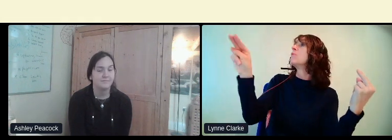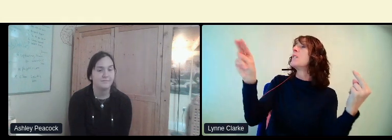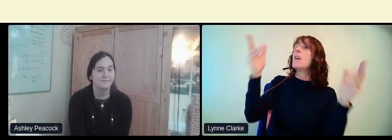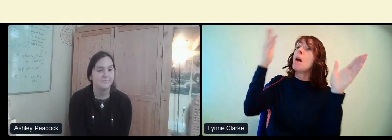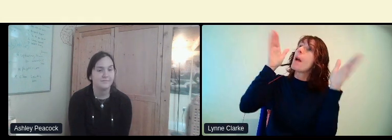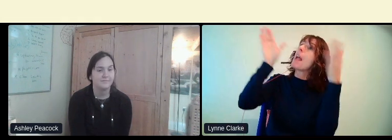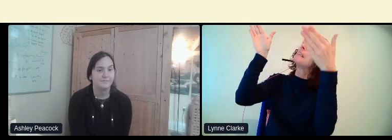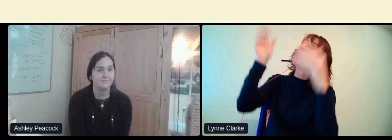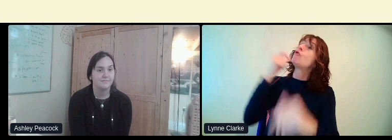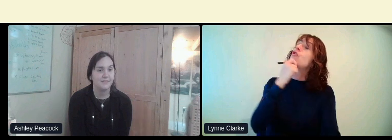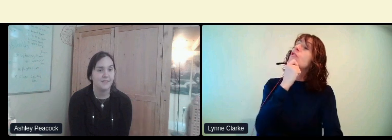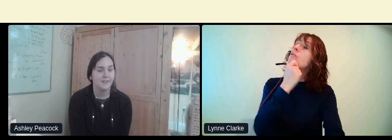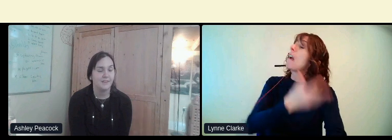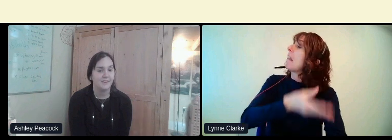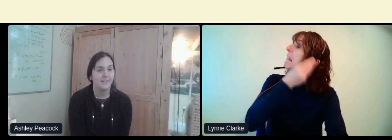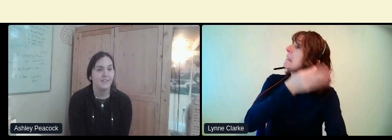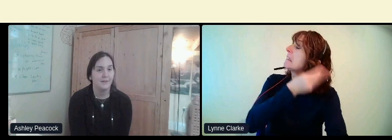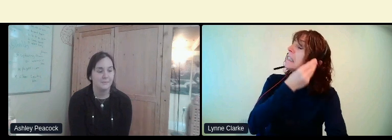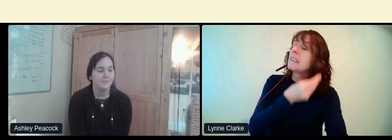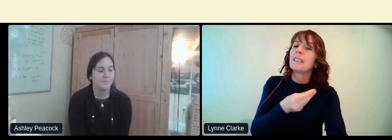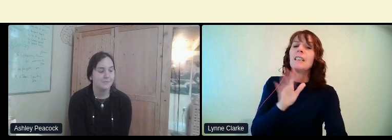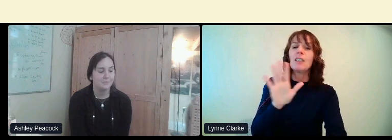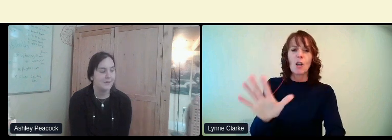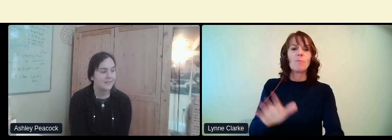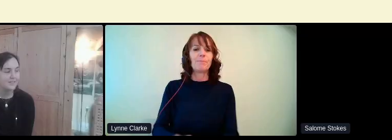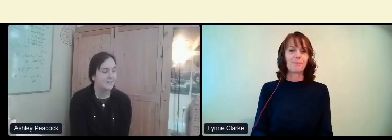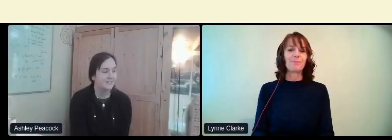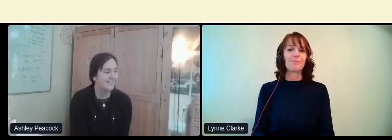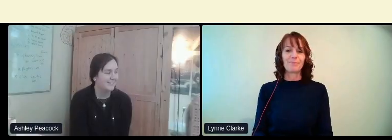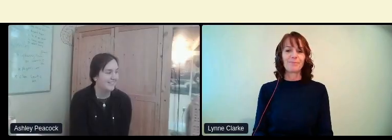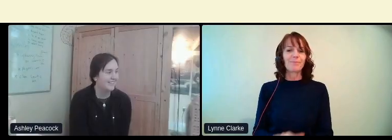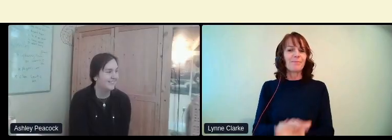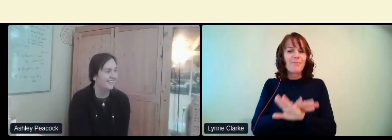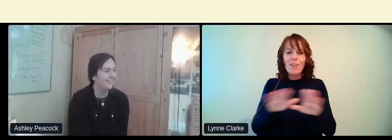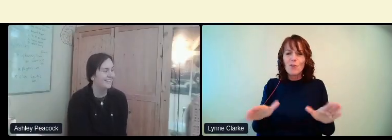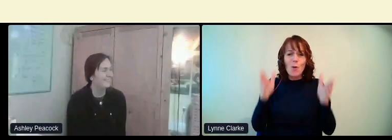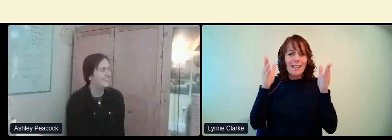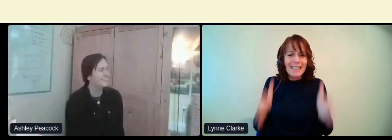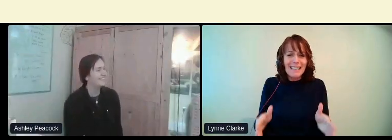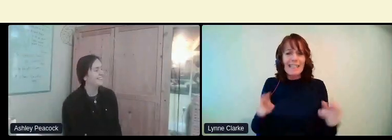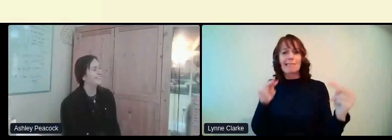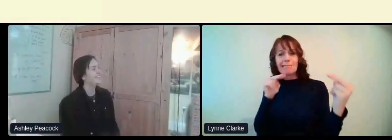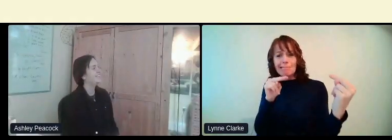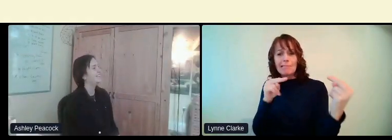they need to pay attention to. So don't insist on eye contact and physical contact as well.